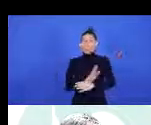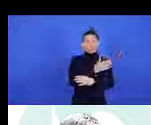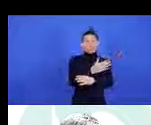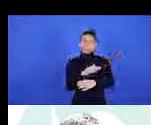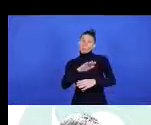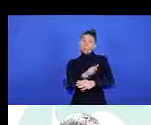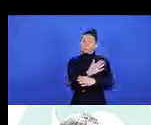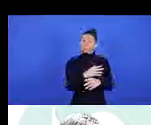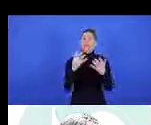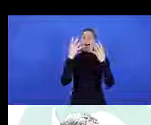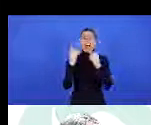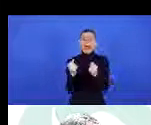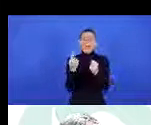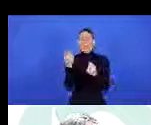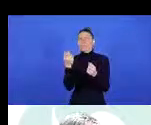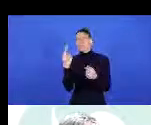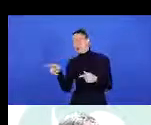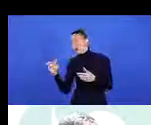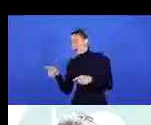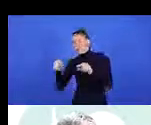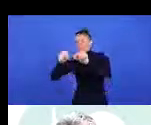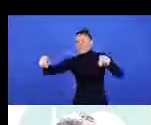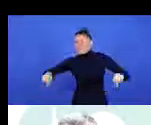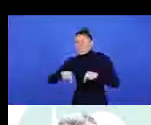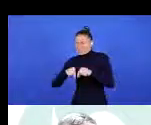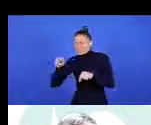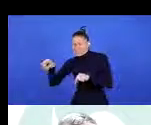, and run while listening to music,